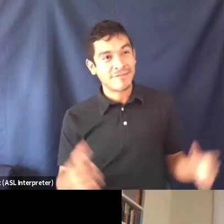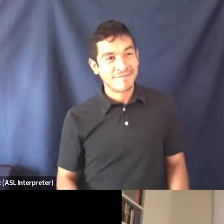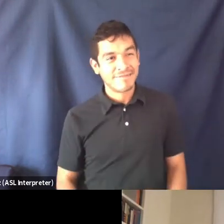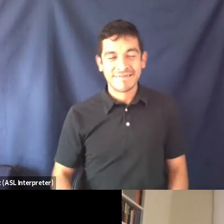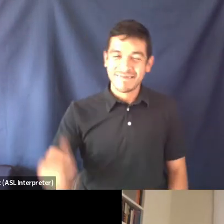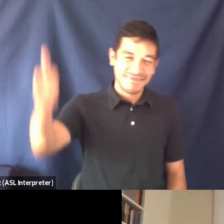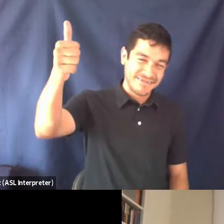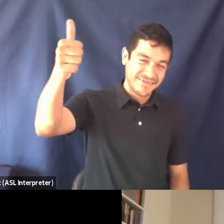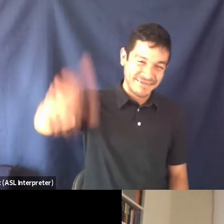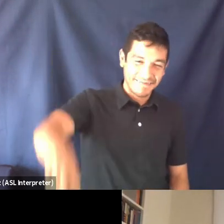Yes, thank you Gabe.